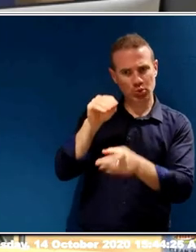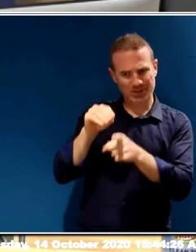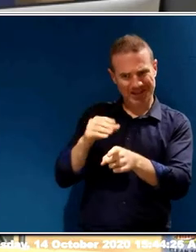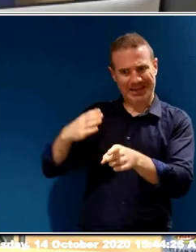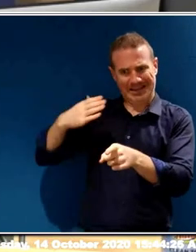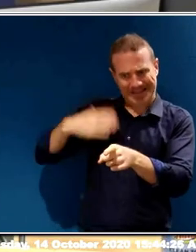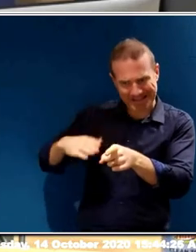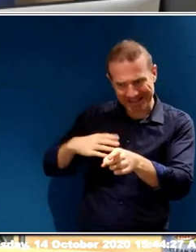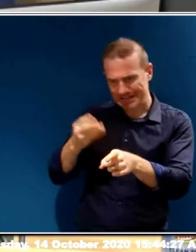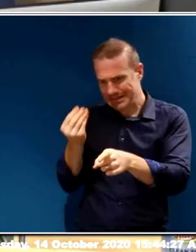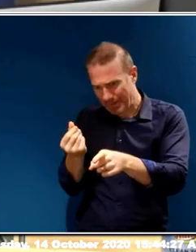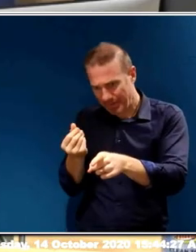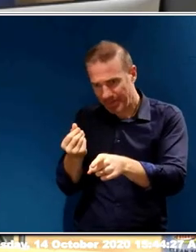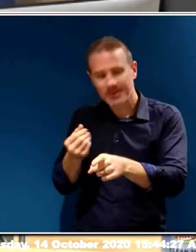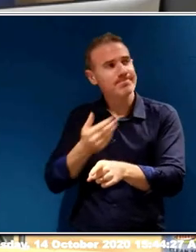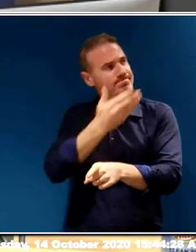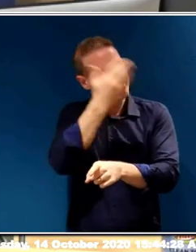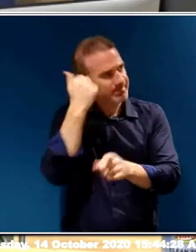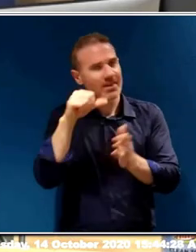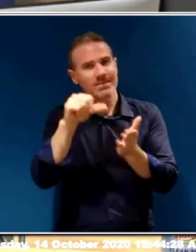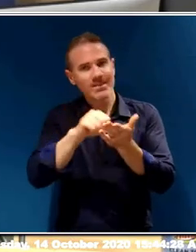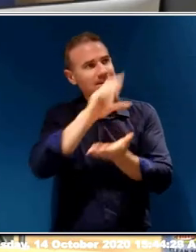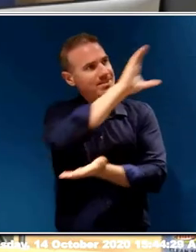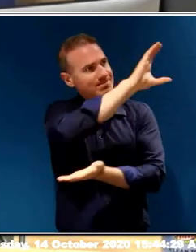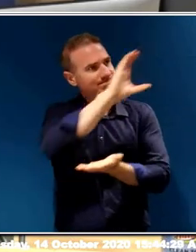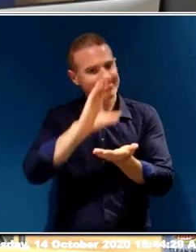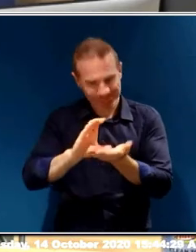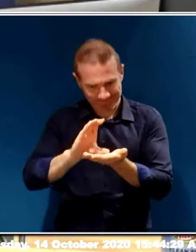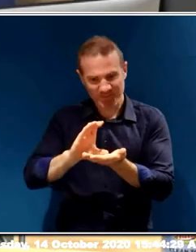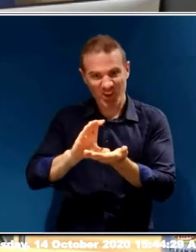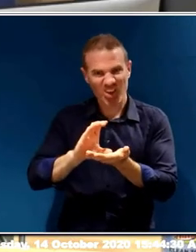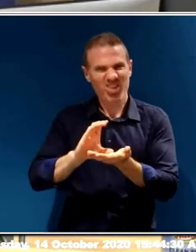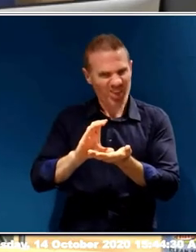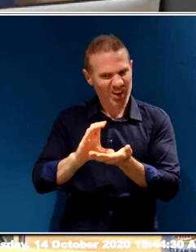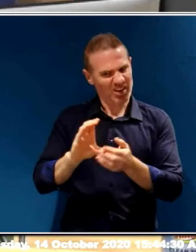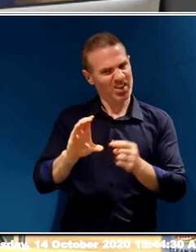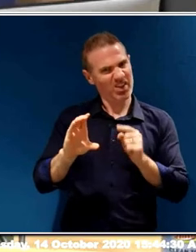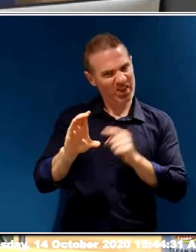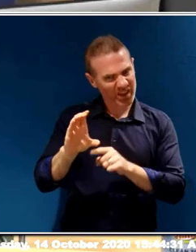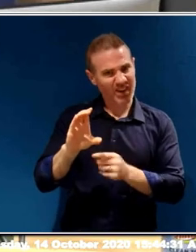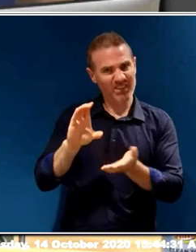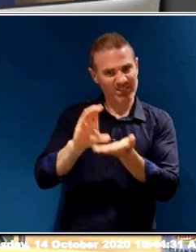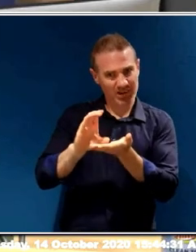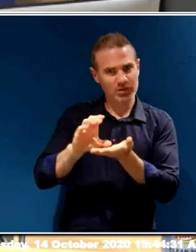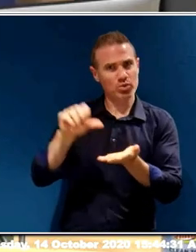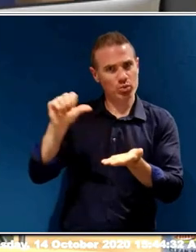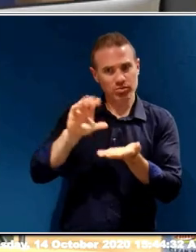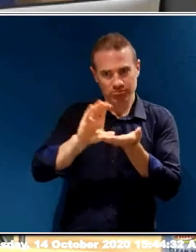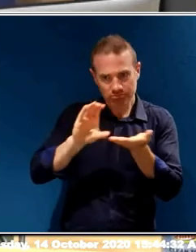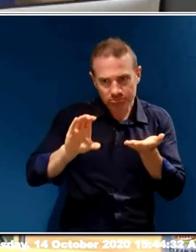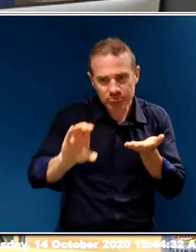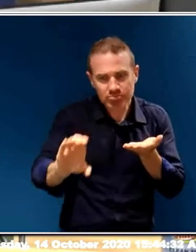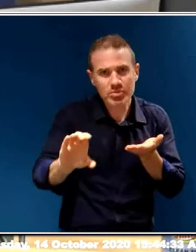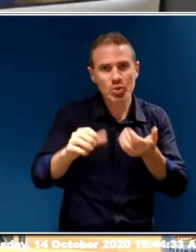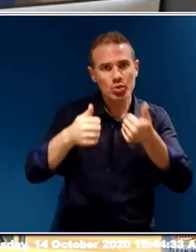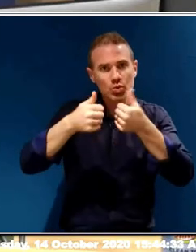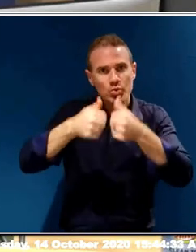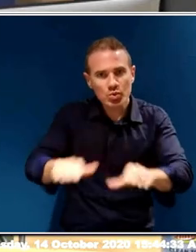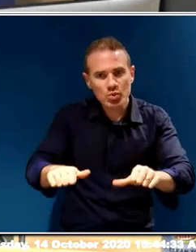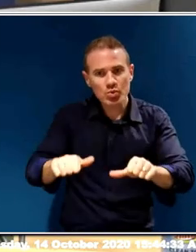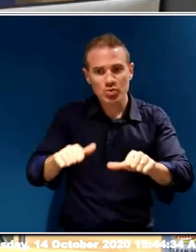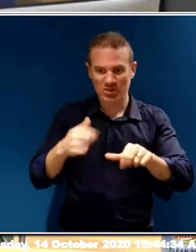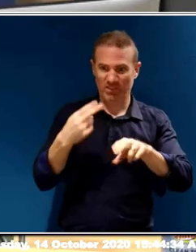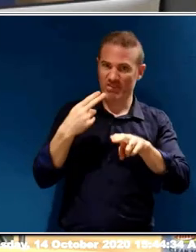fighting chance that that funding will be used to give the extra resources or